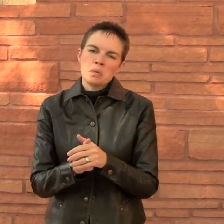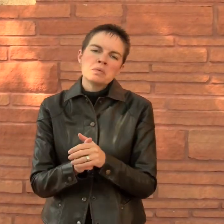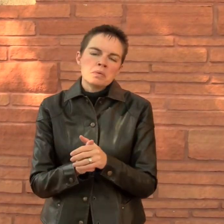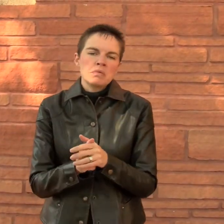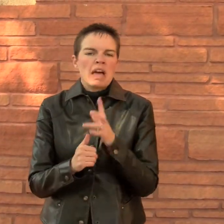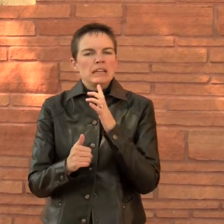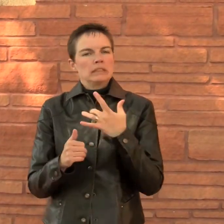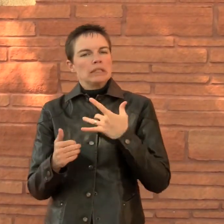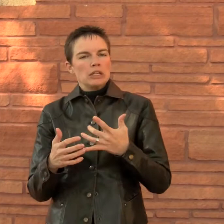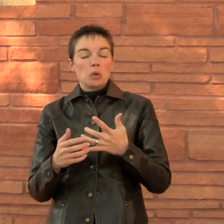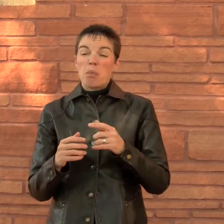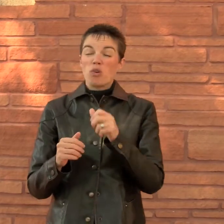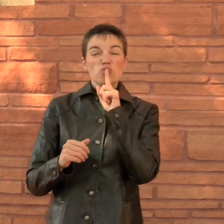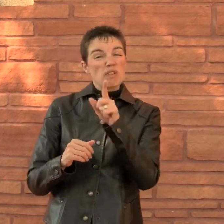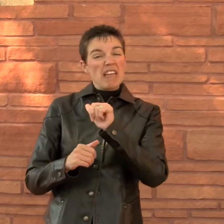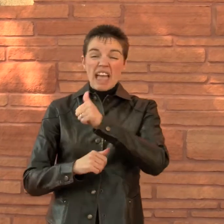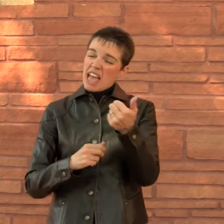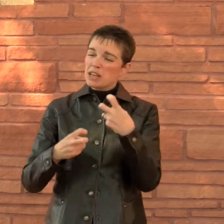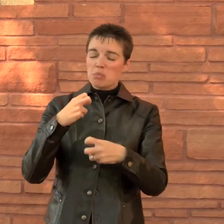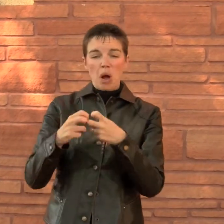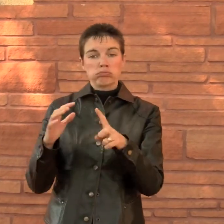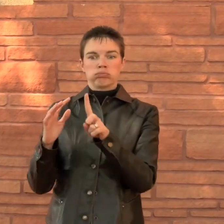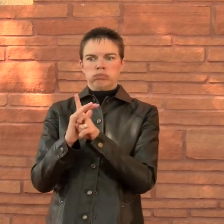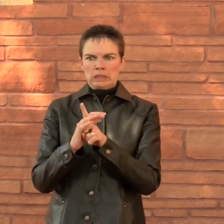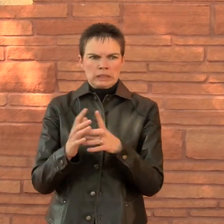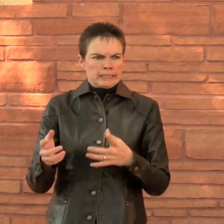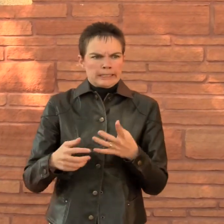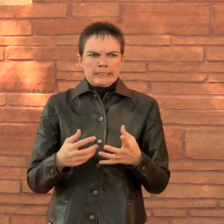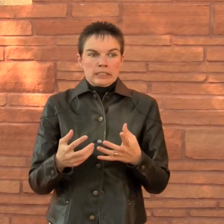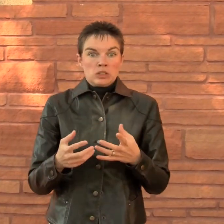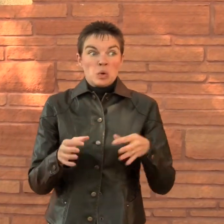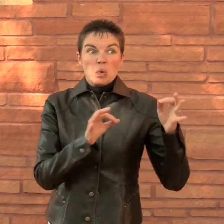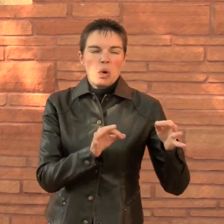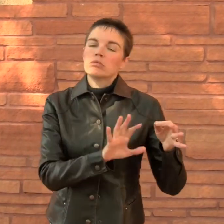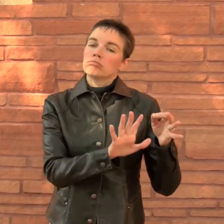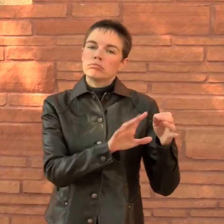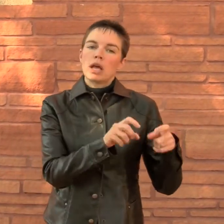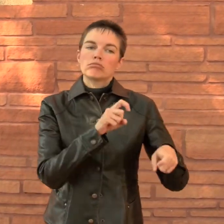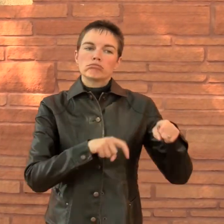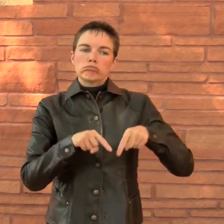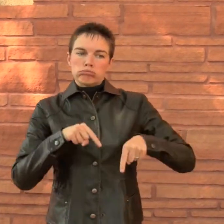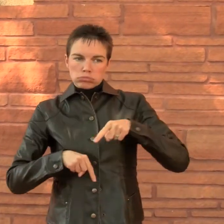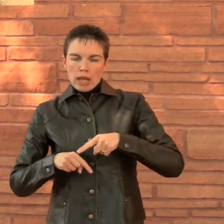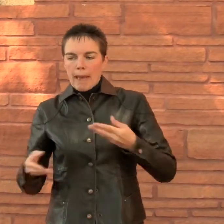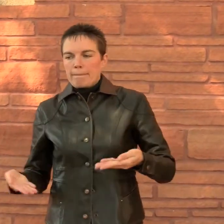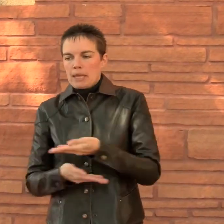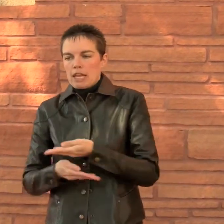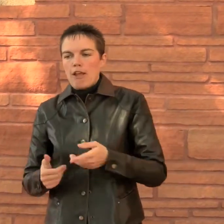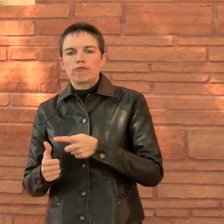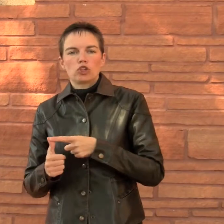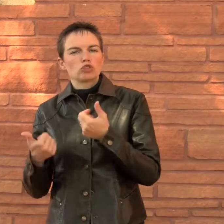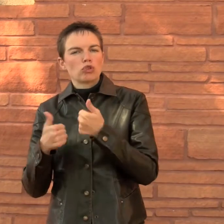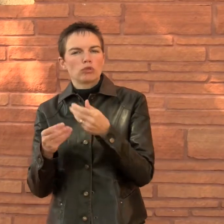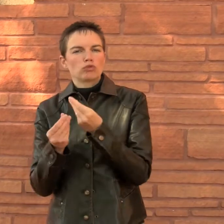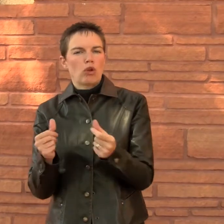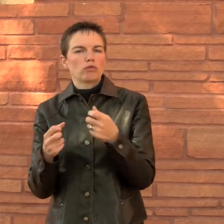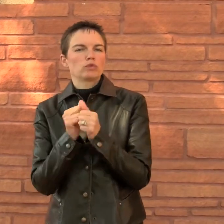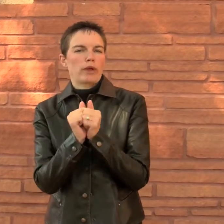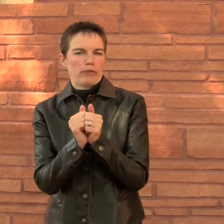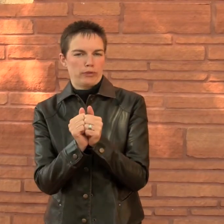But really, any problem between two people can be mediated. Before you go to court, consider trying to mediate it out together first.